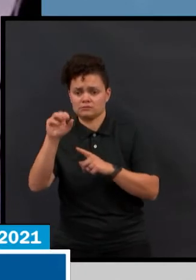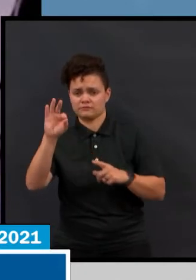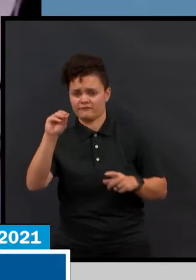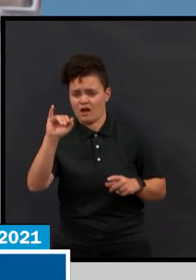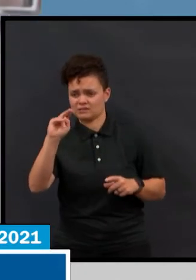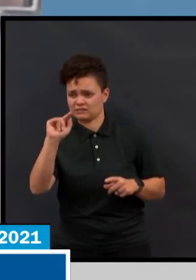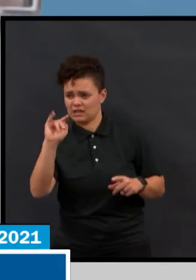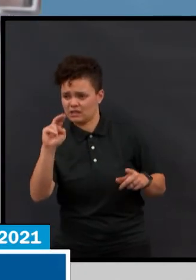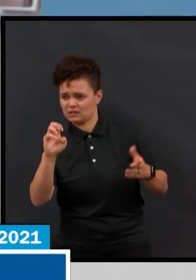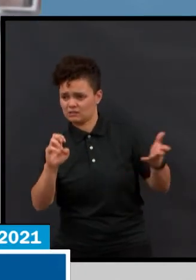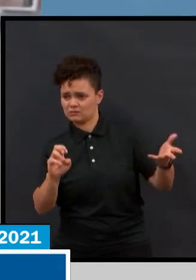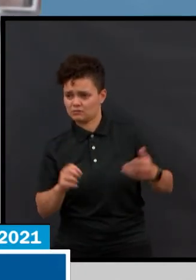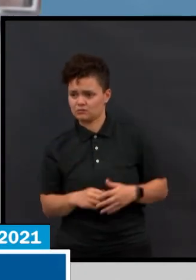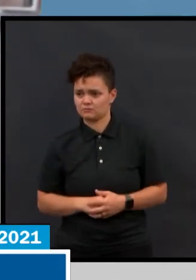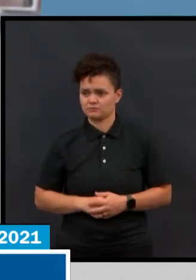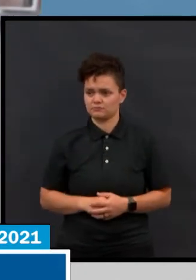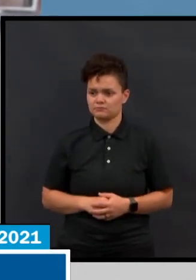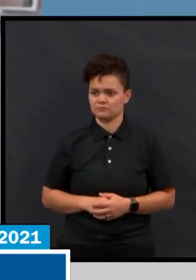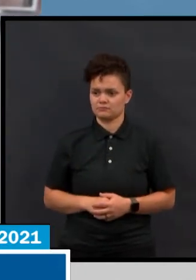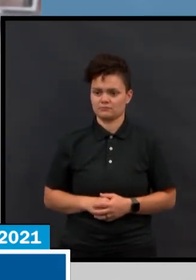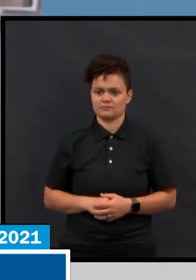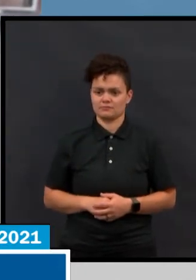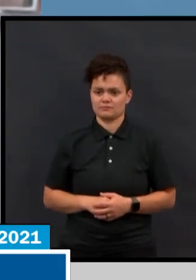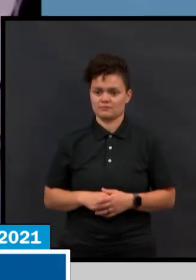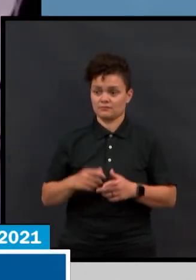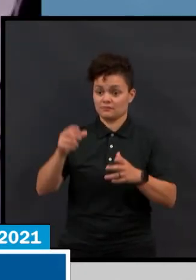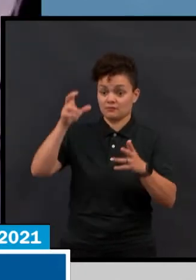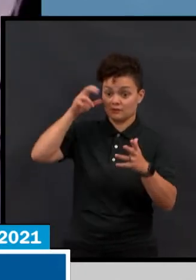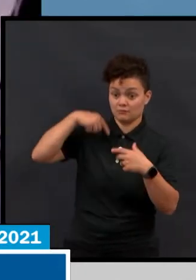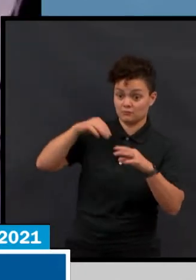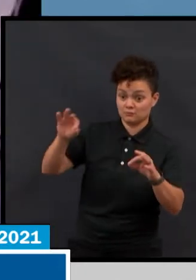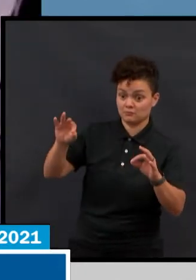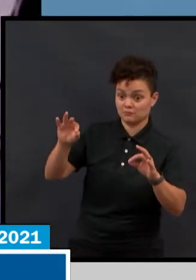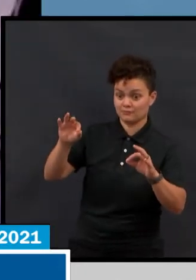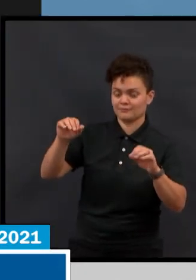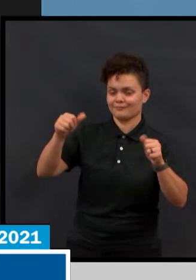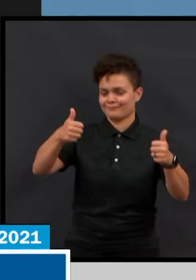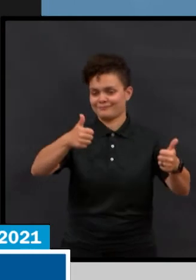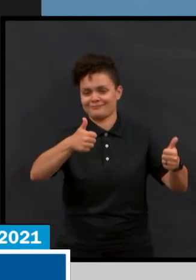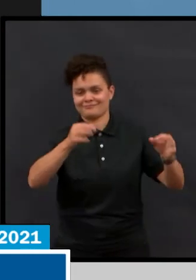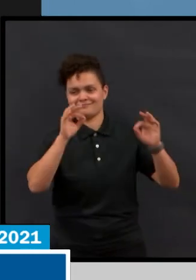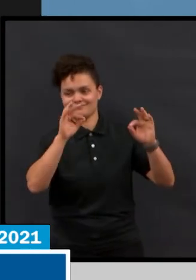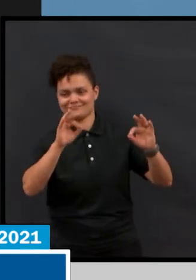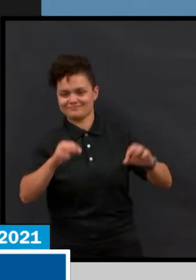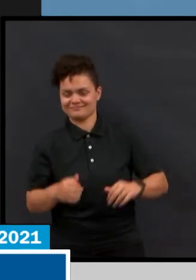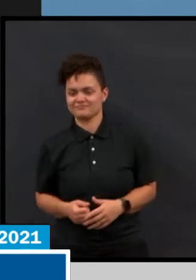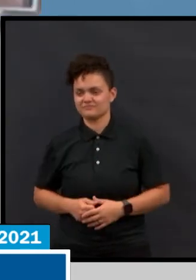you bet can you hear me glow i can hear you and see you take it away yeah thanks for having me so